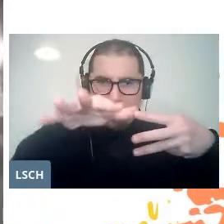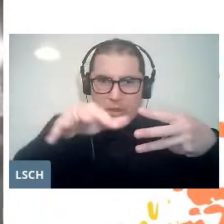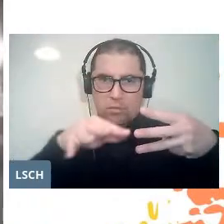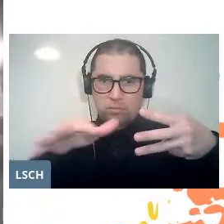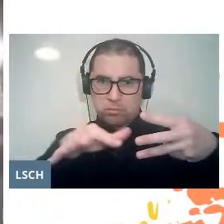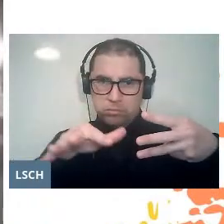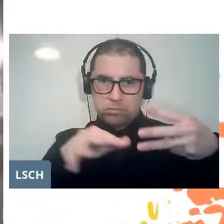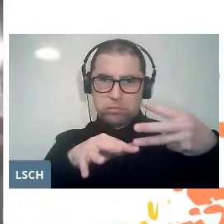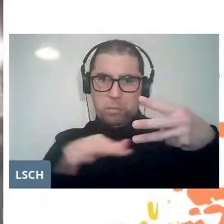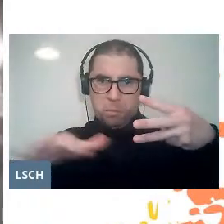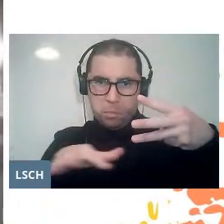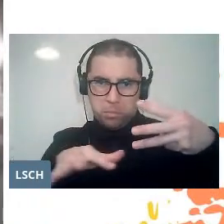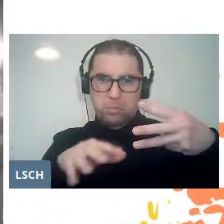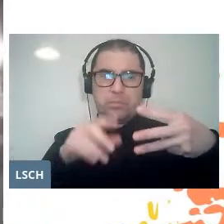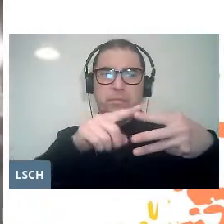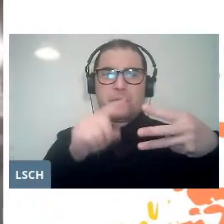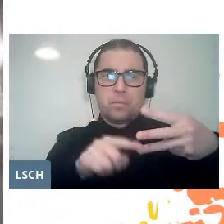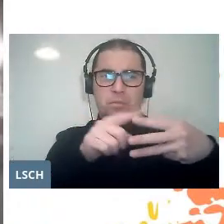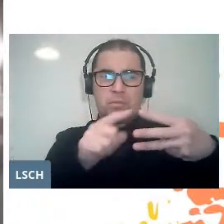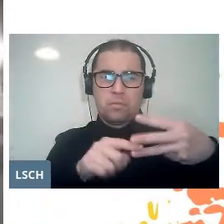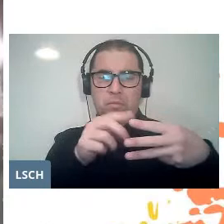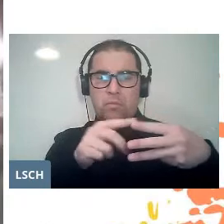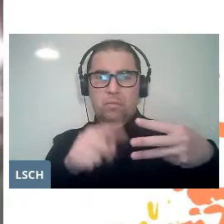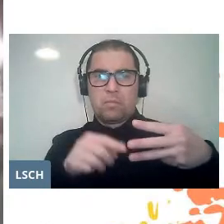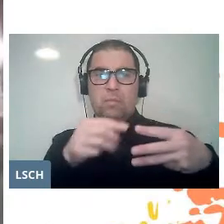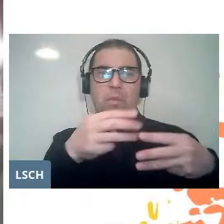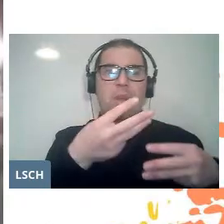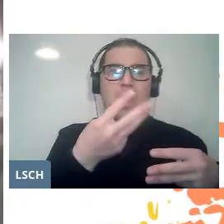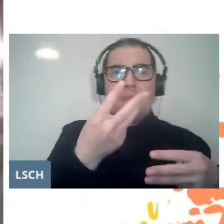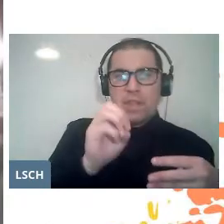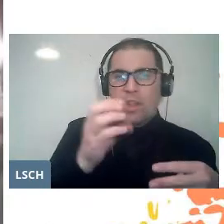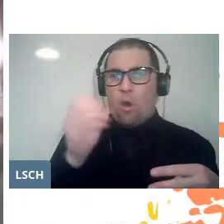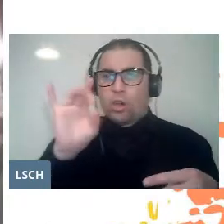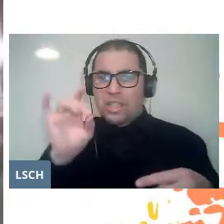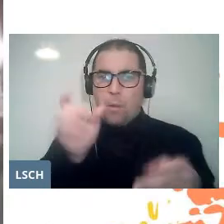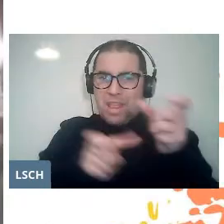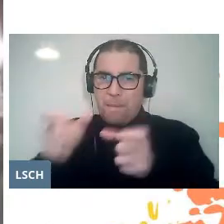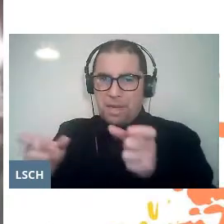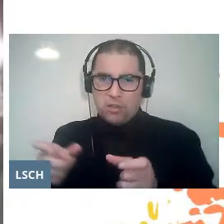of between 30 and 55 musicians, as happened in the court of Mannheim.